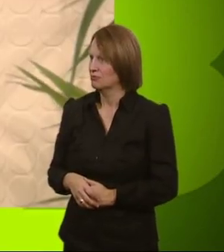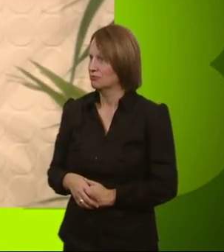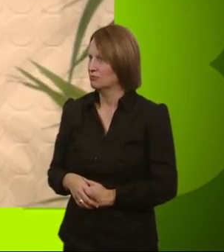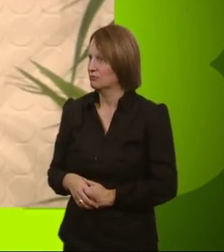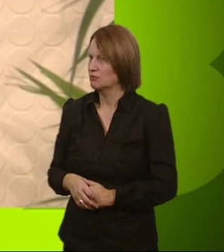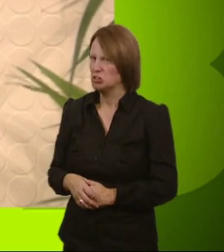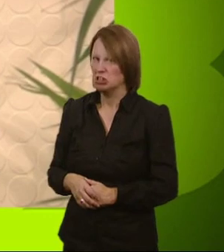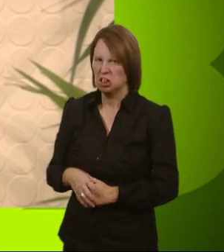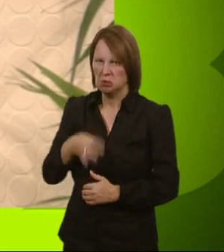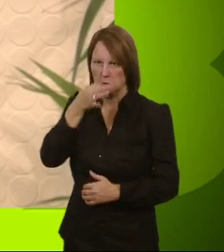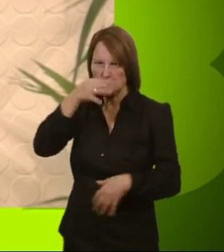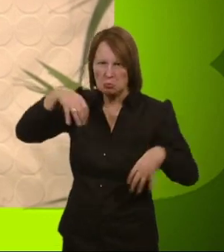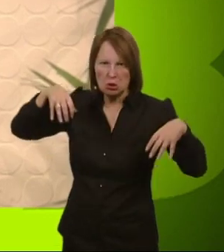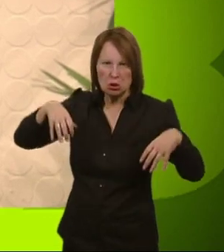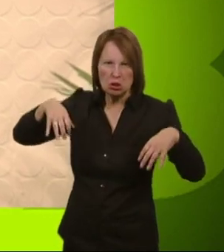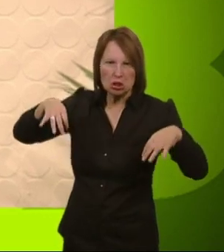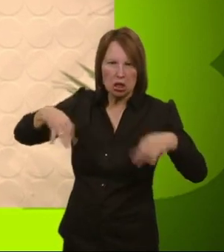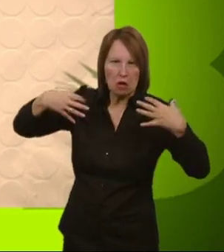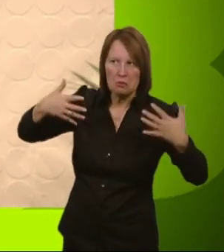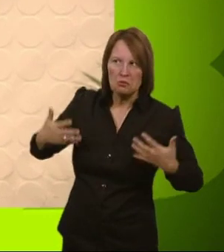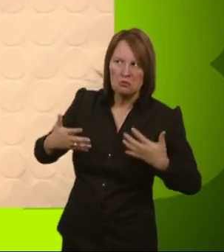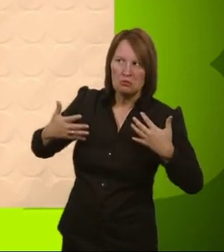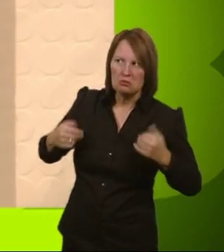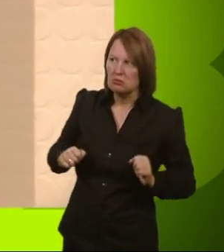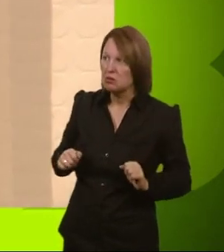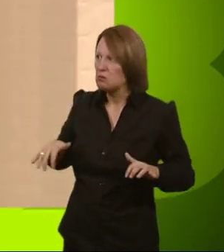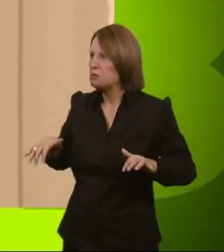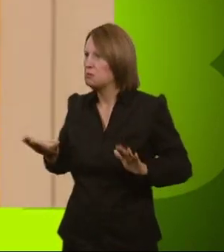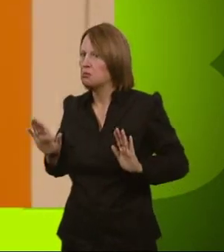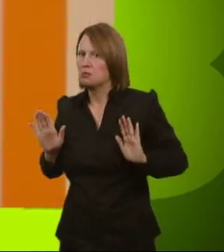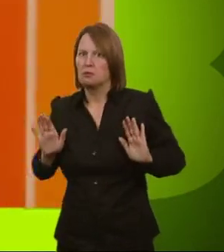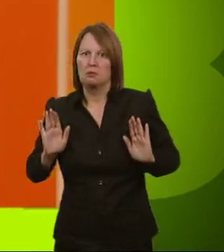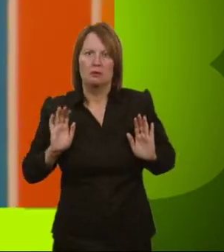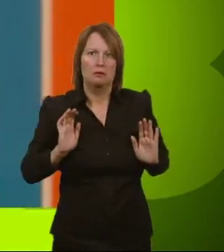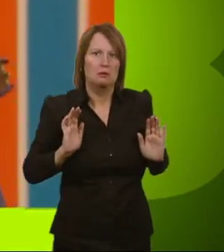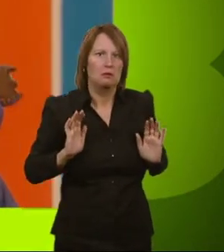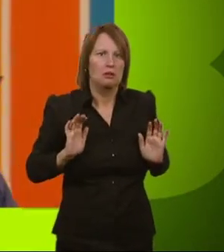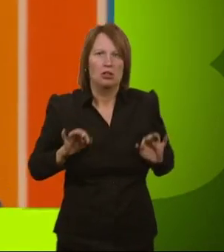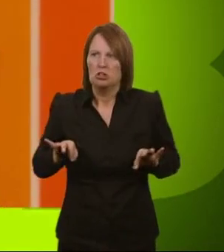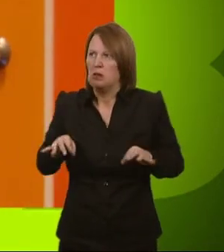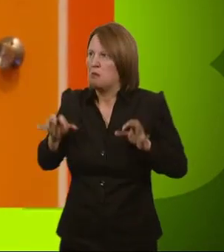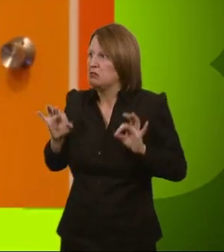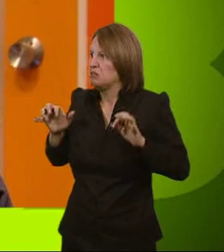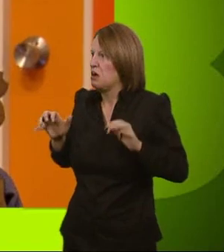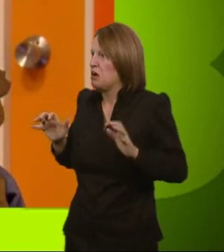so monster so monster